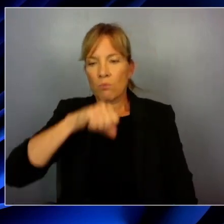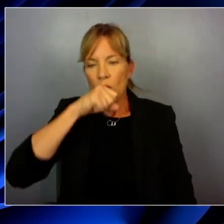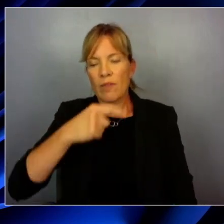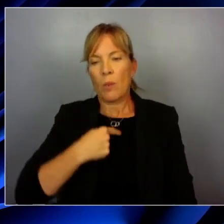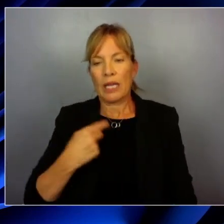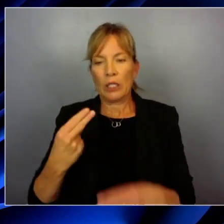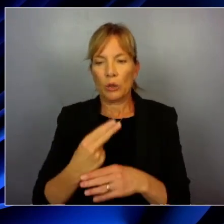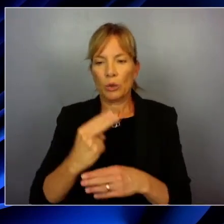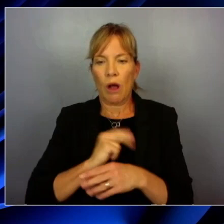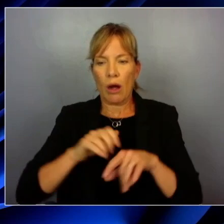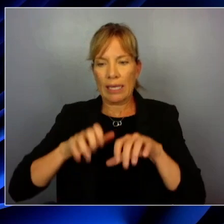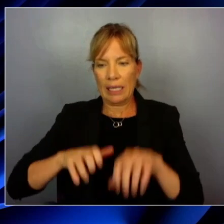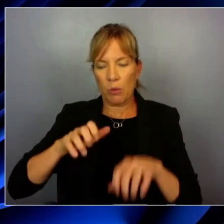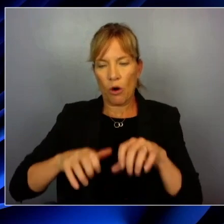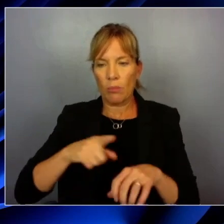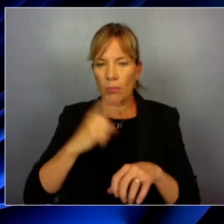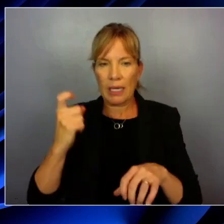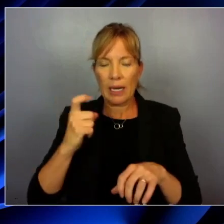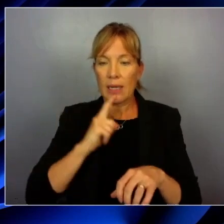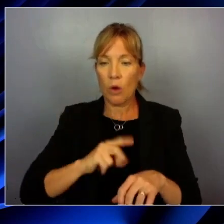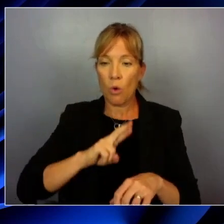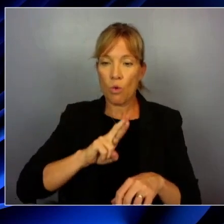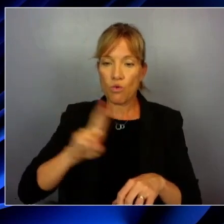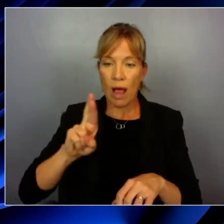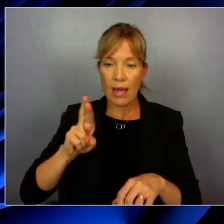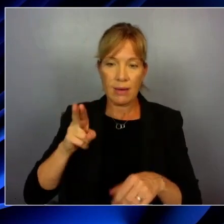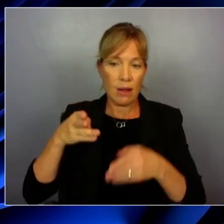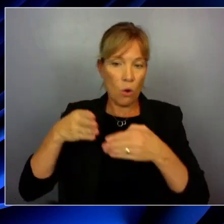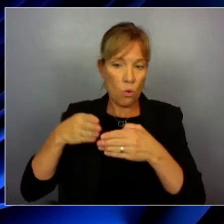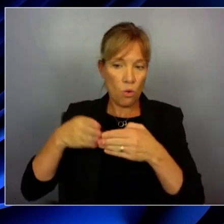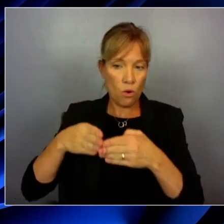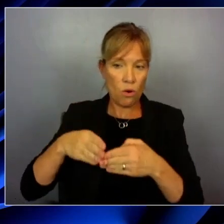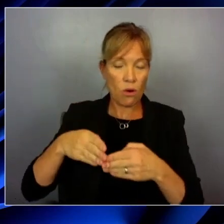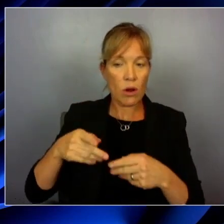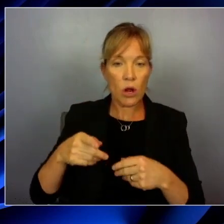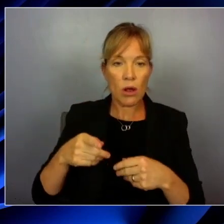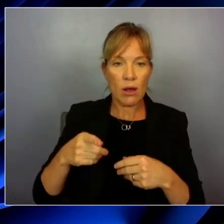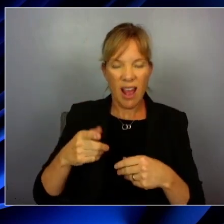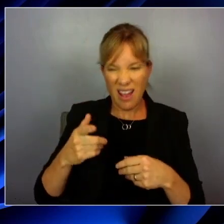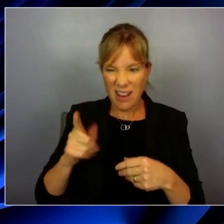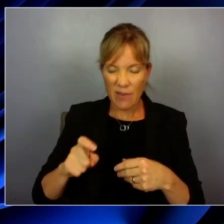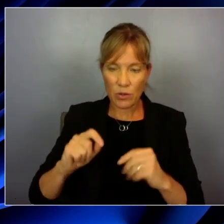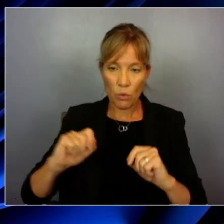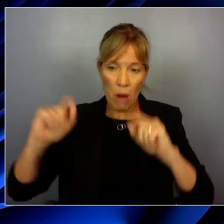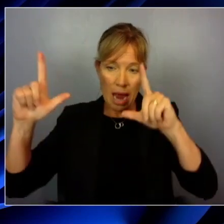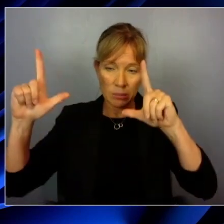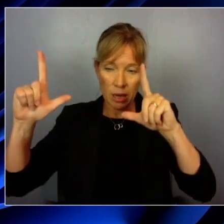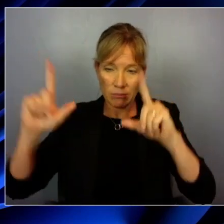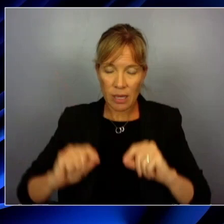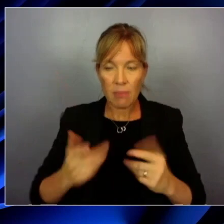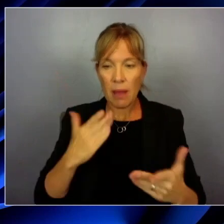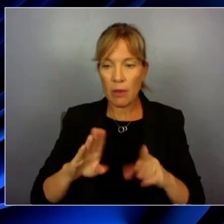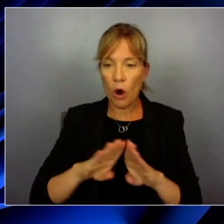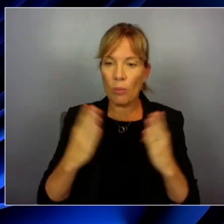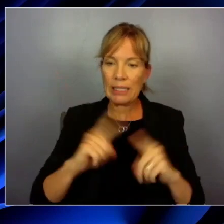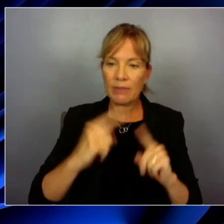because it appears in the upper right and you know having to maximize stuff you might have to open up a different menu. We get that hot key. It goes right to it.